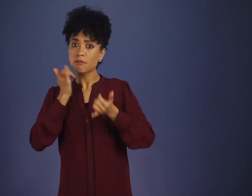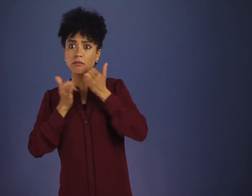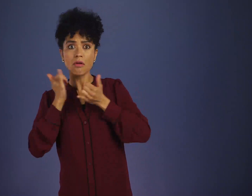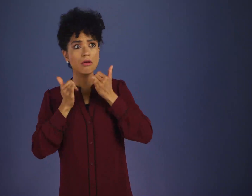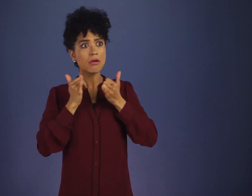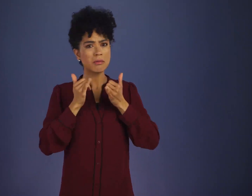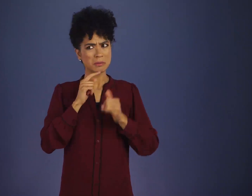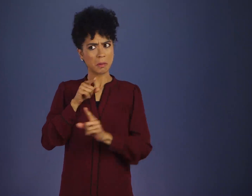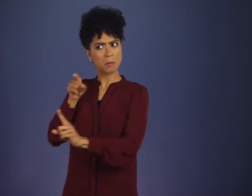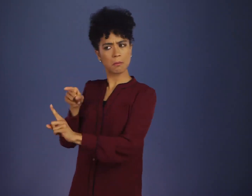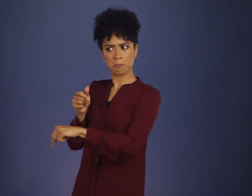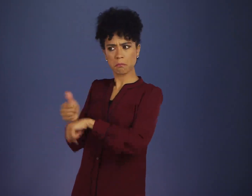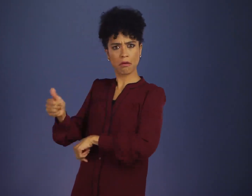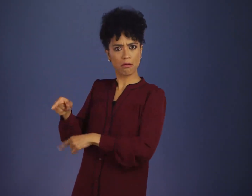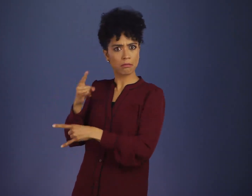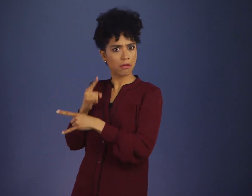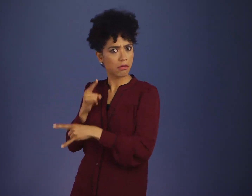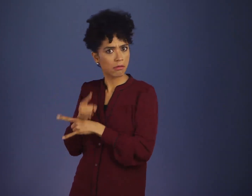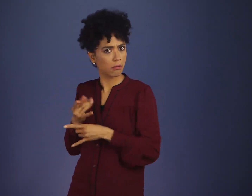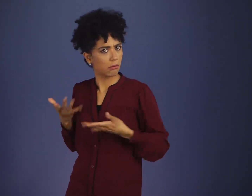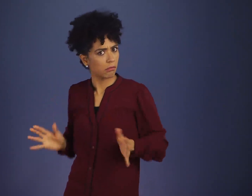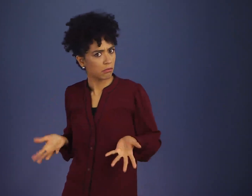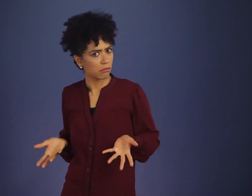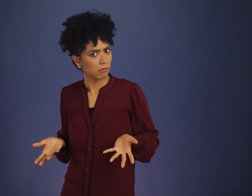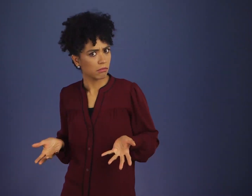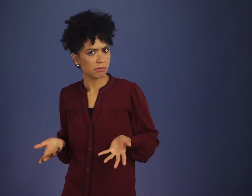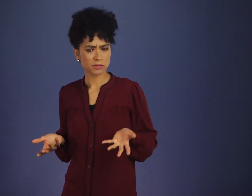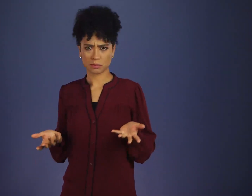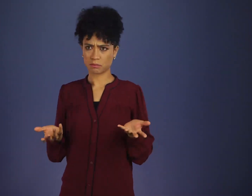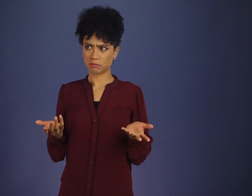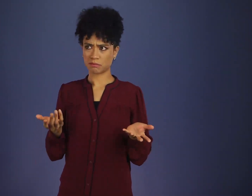have been caused chiefly by excessive drinking.